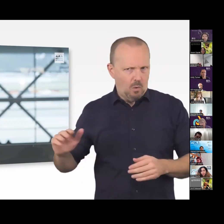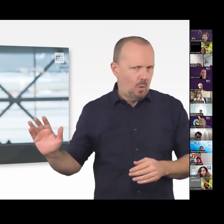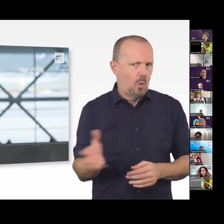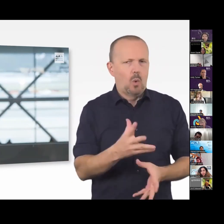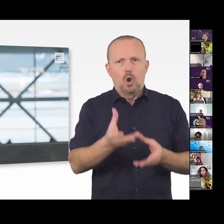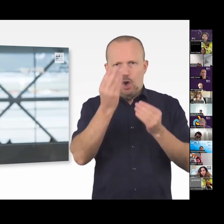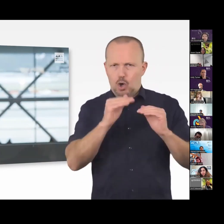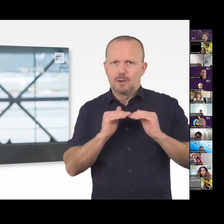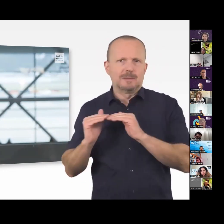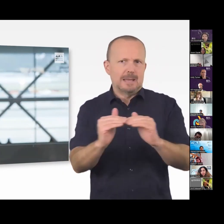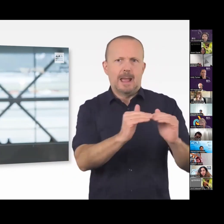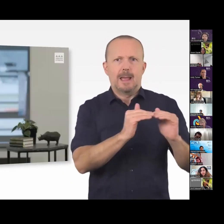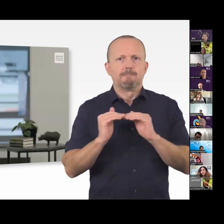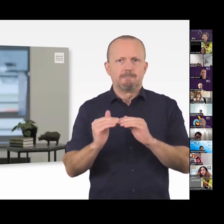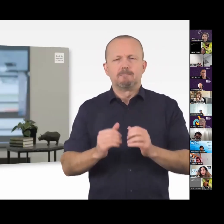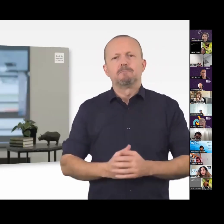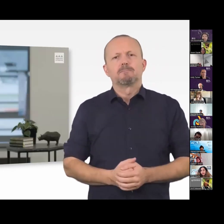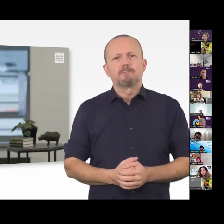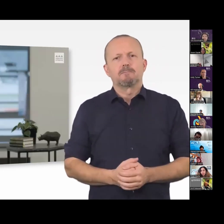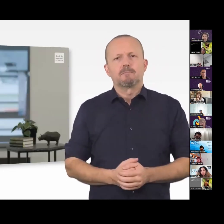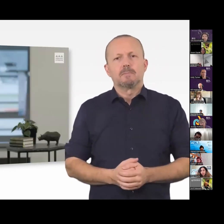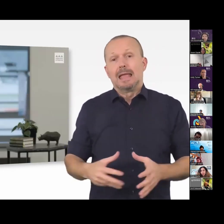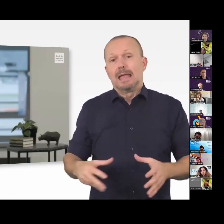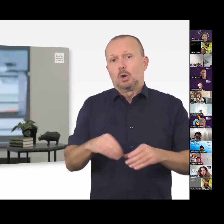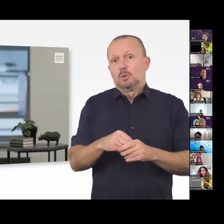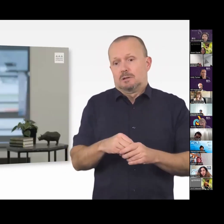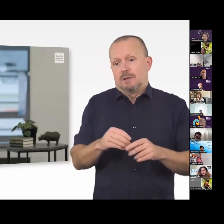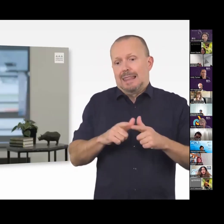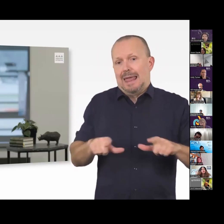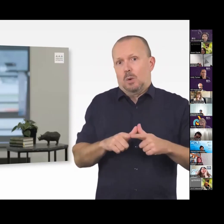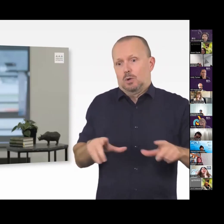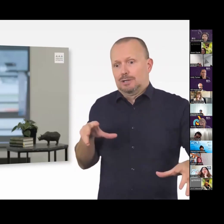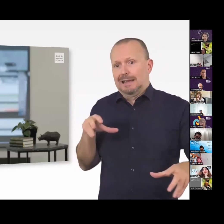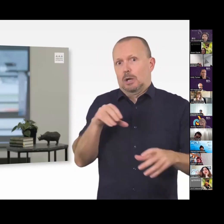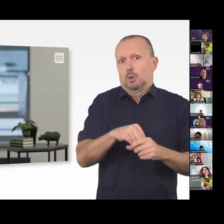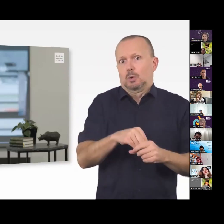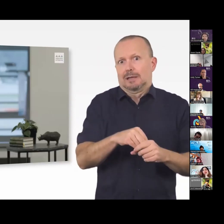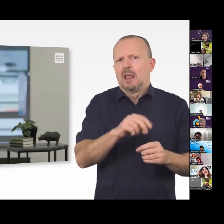but they're all learning the same, Embedding inclusive language into our teaching